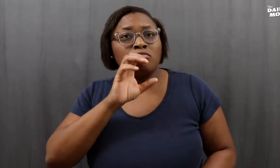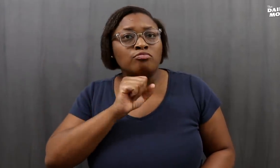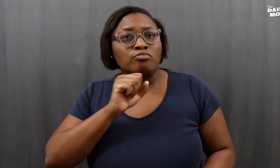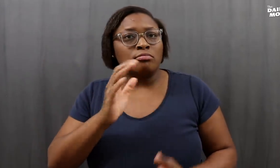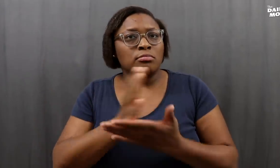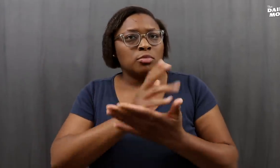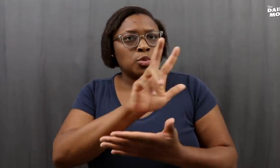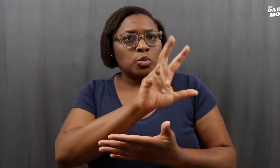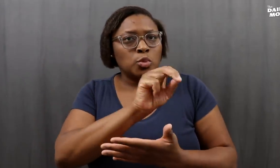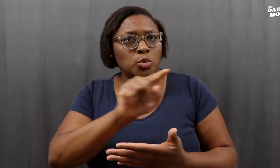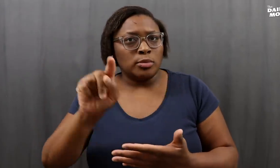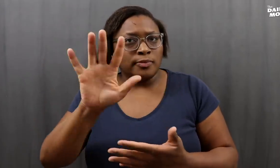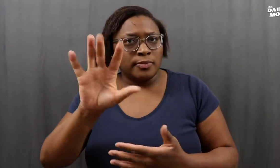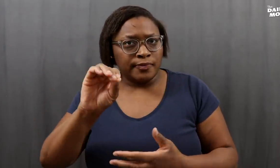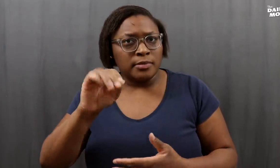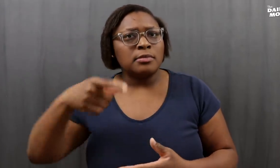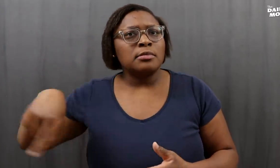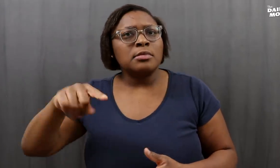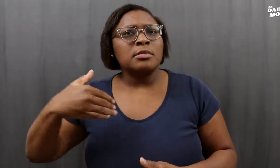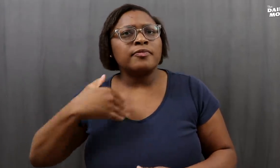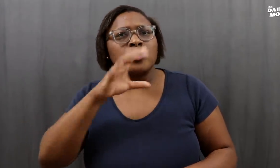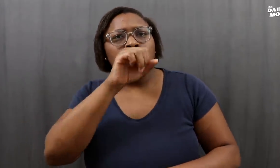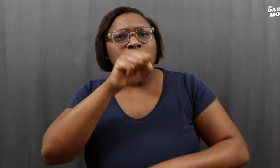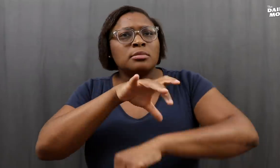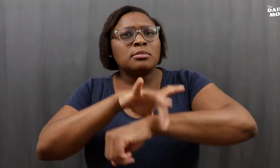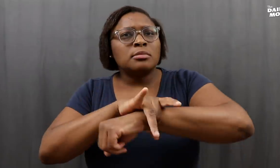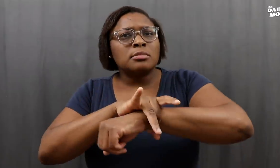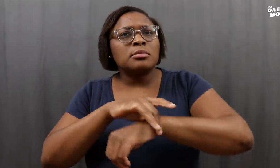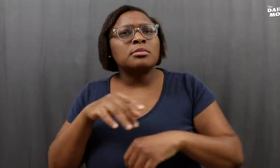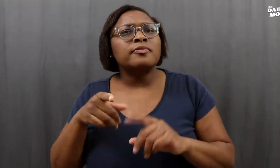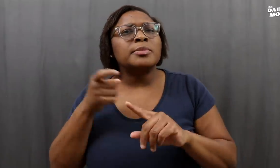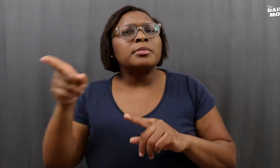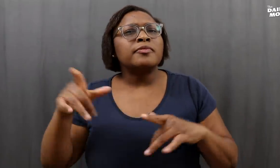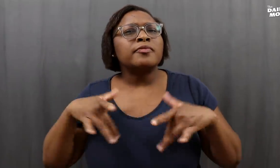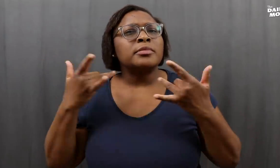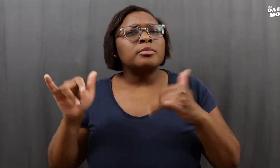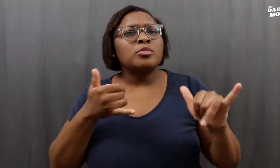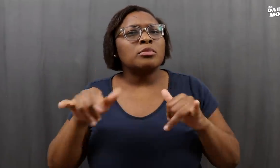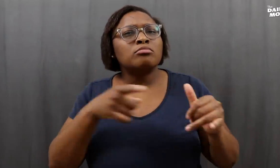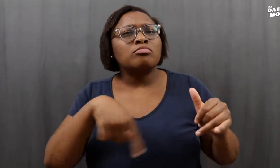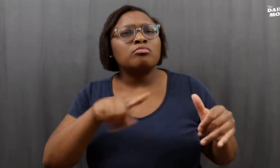30 to 50 years old. They were wearing orange wristbands from a venue